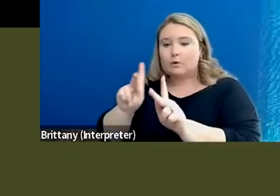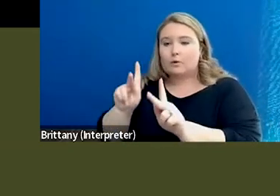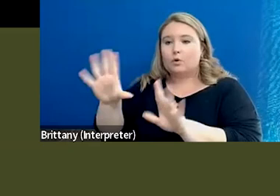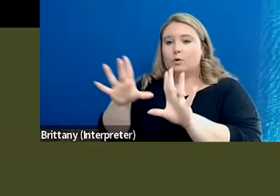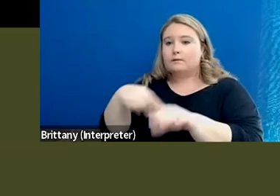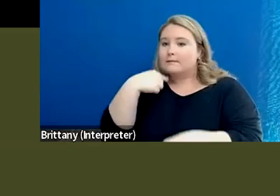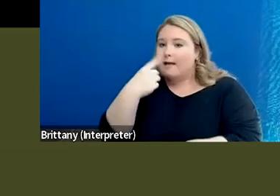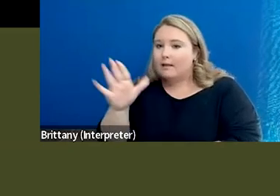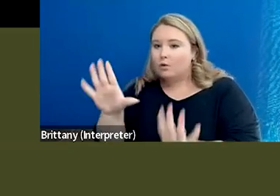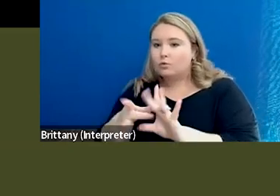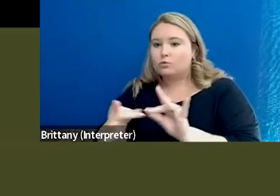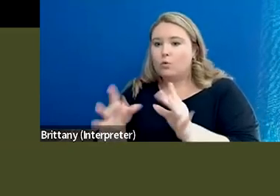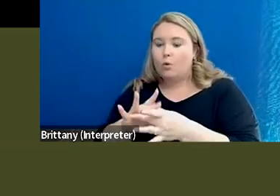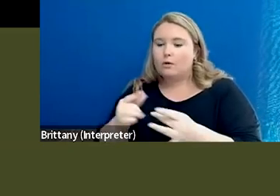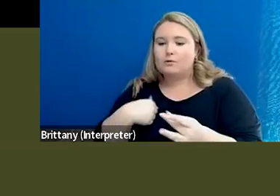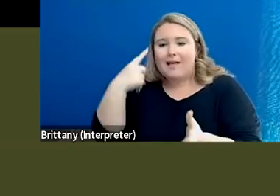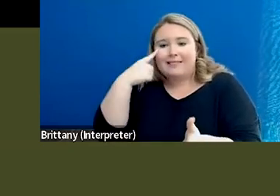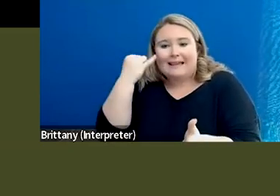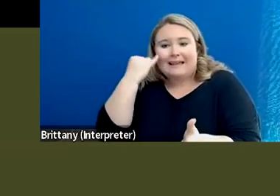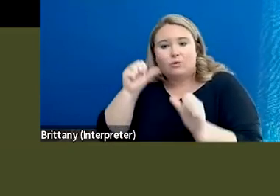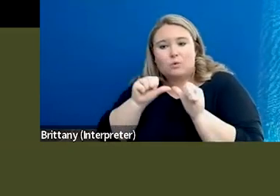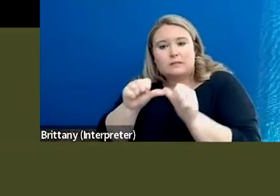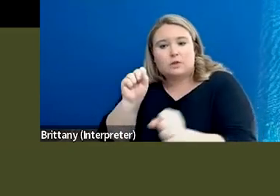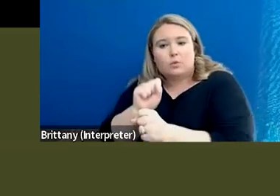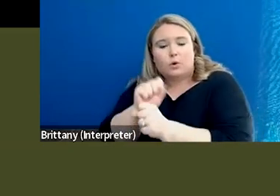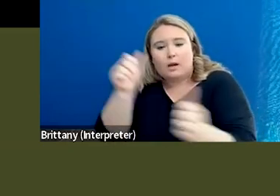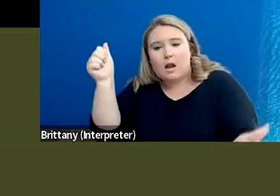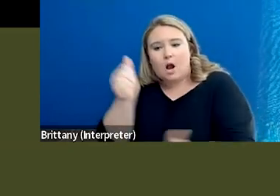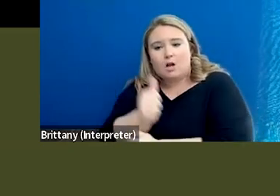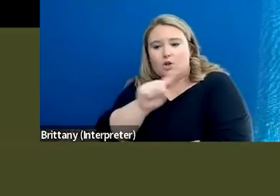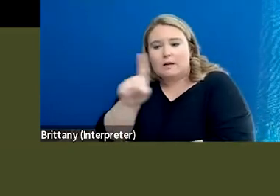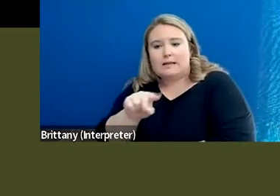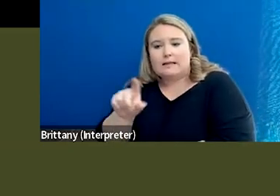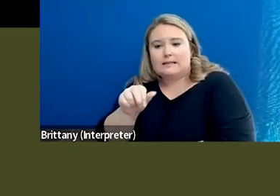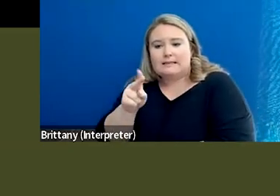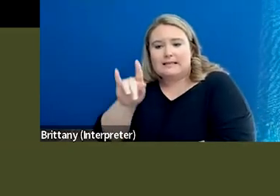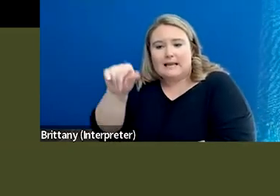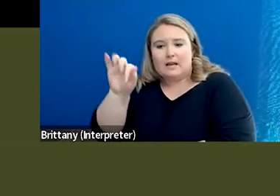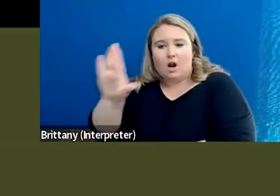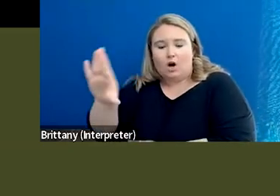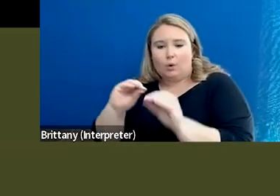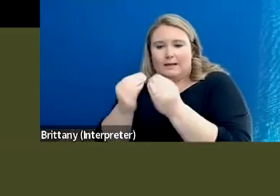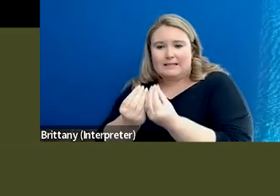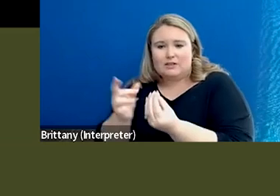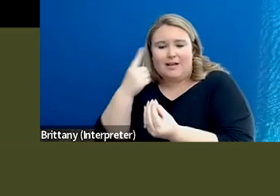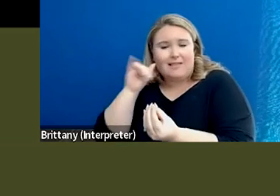So I think if you keep working with Zaina's organization, that's probably your best way to help make sure